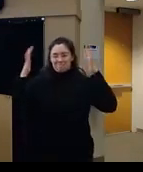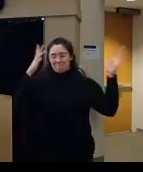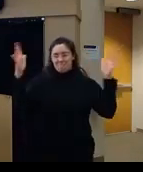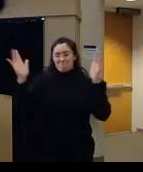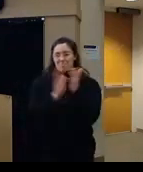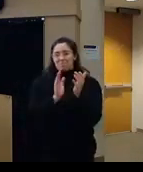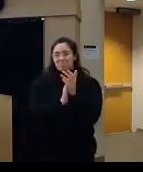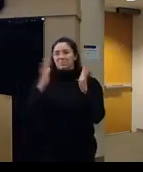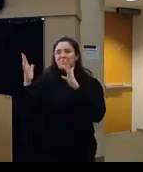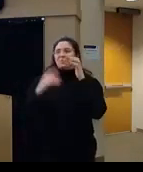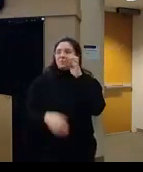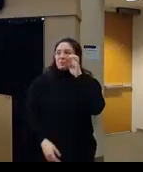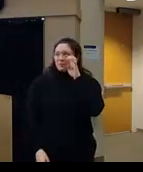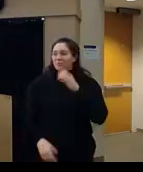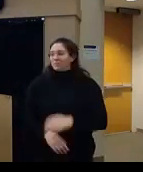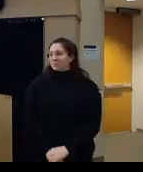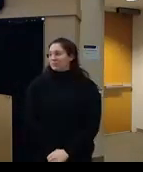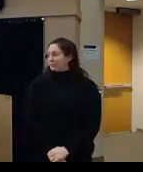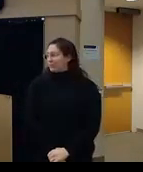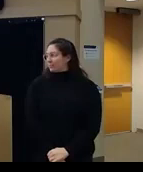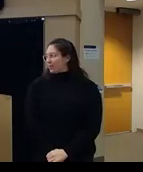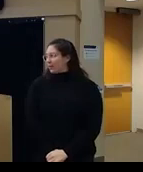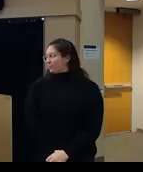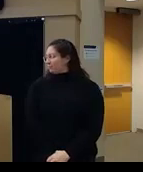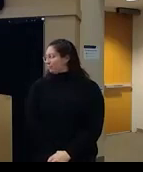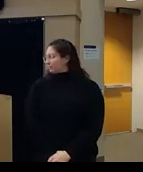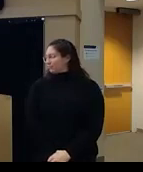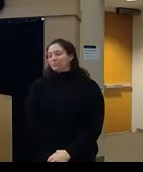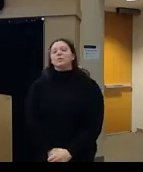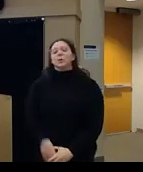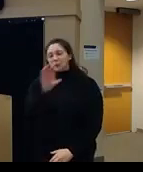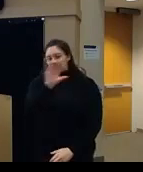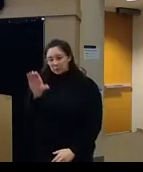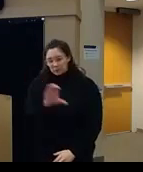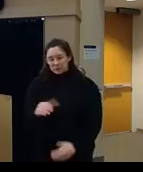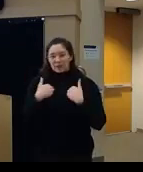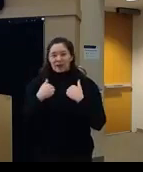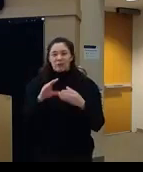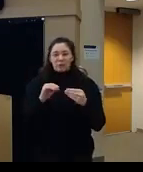we have a couple of questions we got a couple more question oh from the um Zoom yes um so someone's